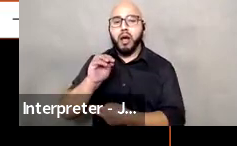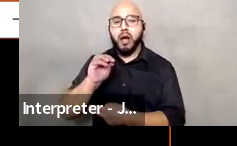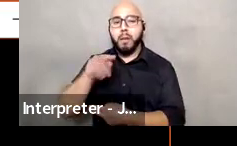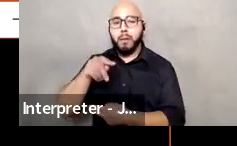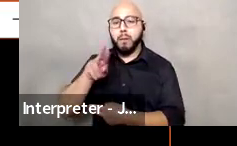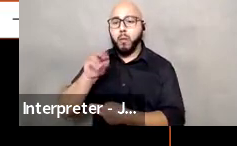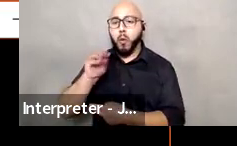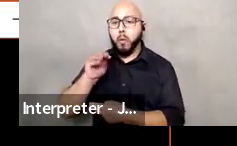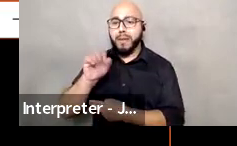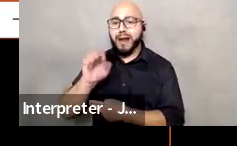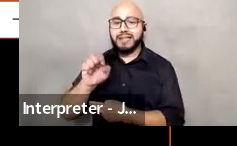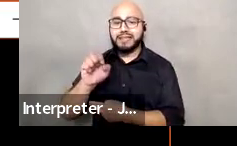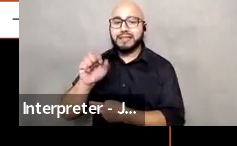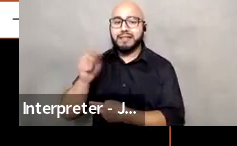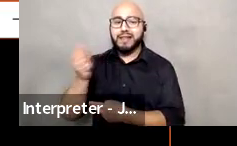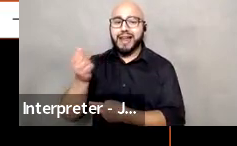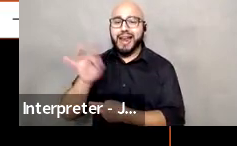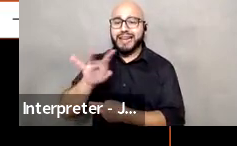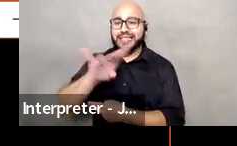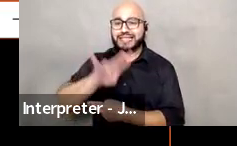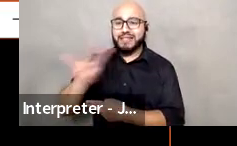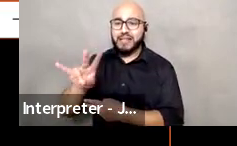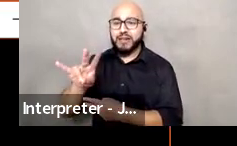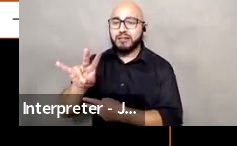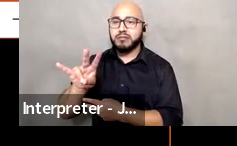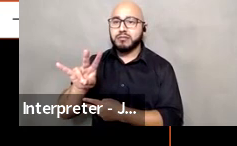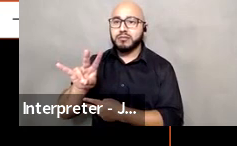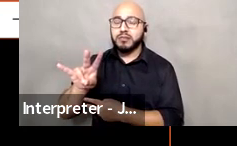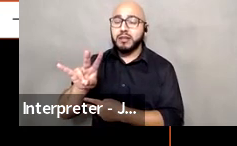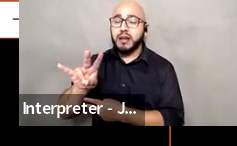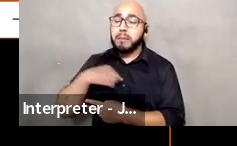This is the moment and I won't get into all the details. Of it. But.